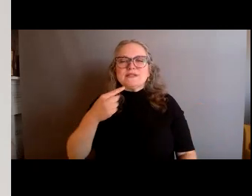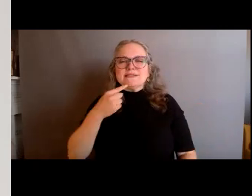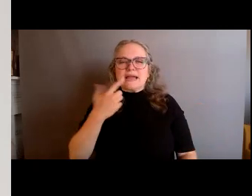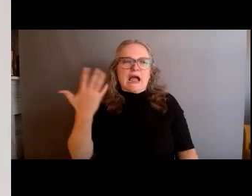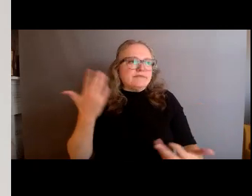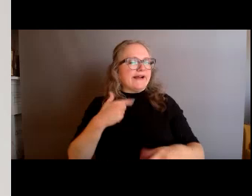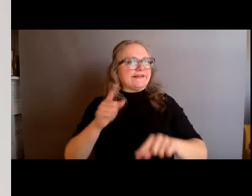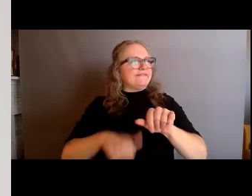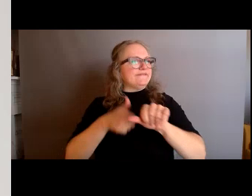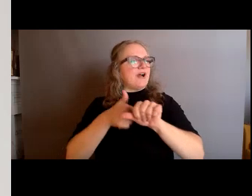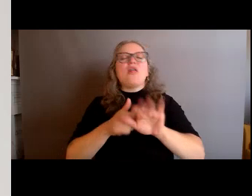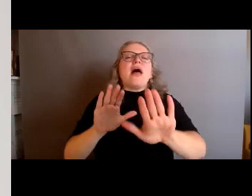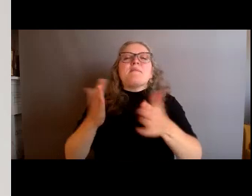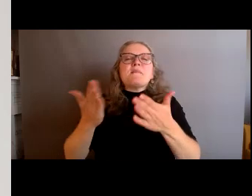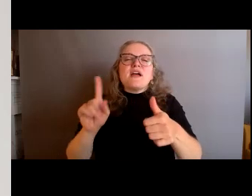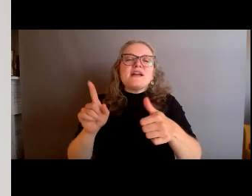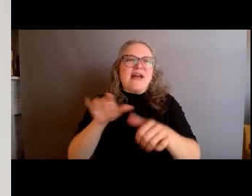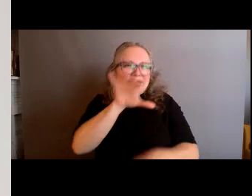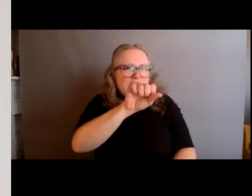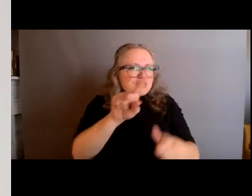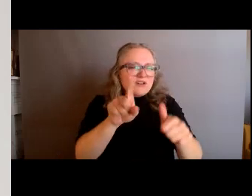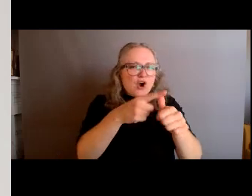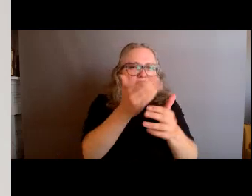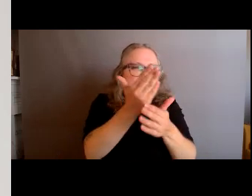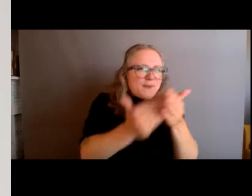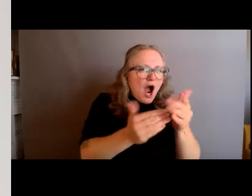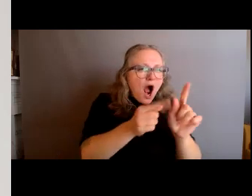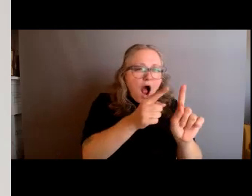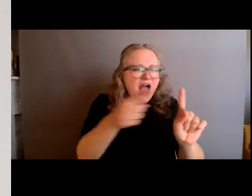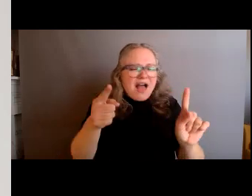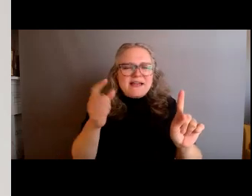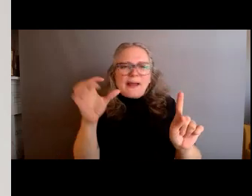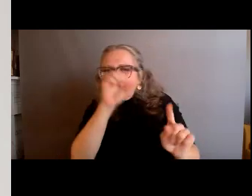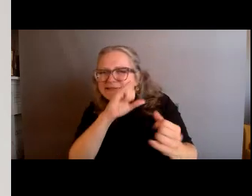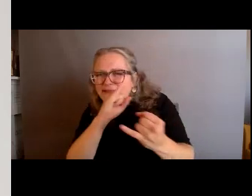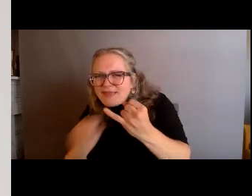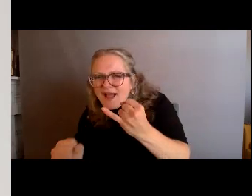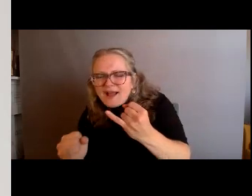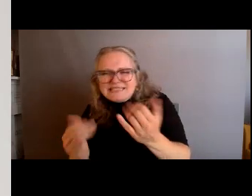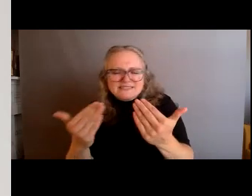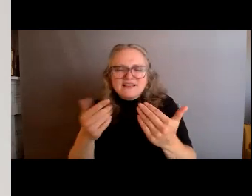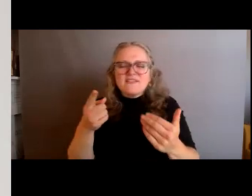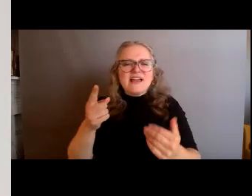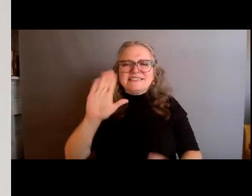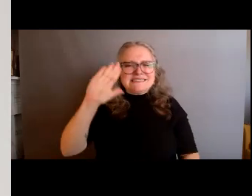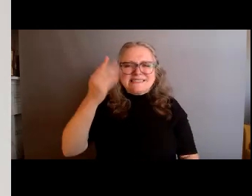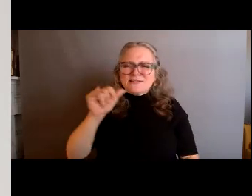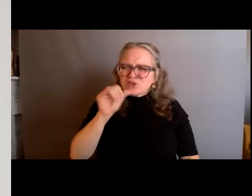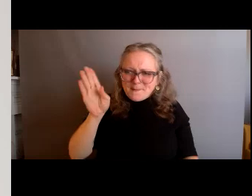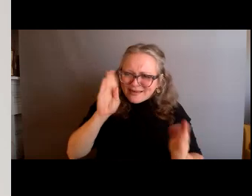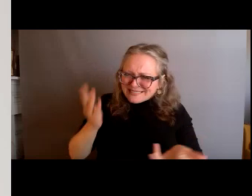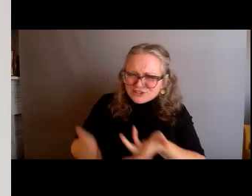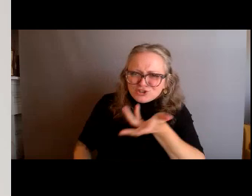They might get the first part of a message, but not get the end. They're constantly looking like they're not paying attention. They and it's a lot of times,